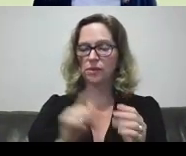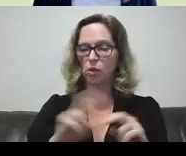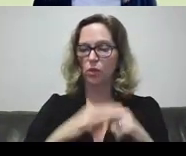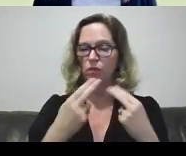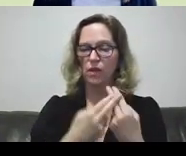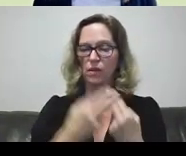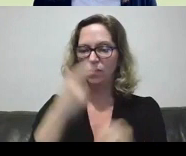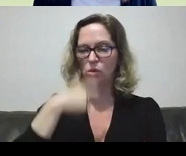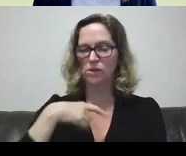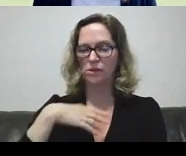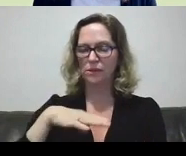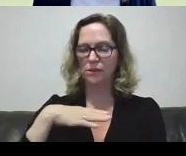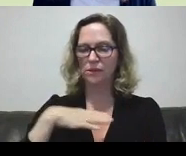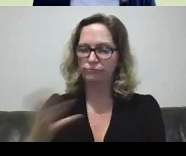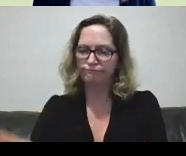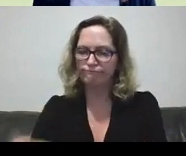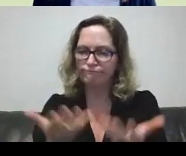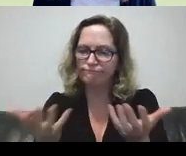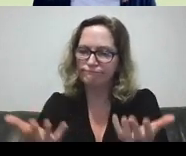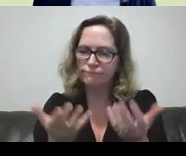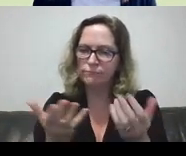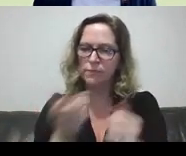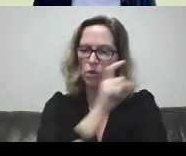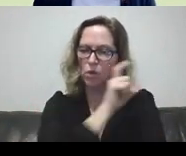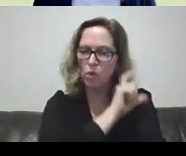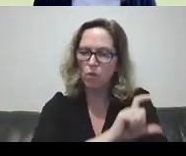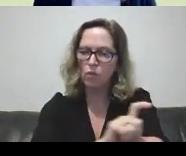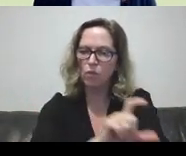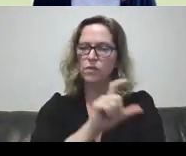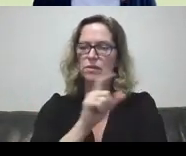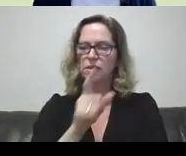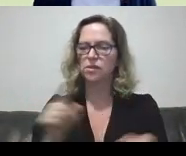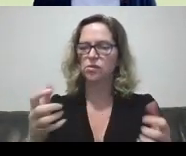build confidence in any news support in a way that suits them not just have this